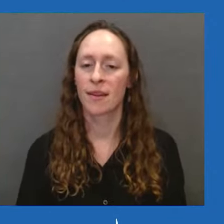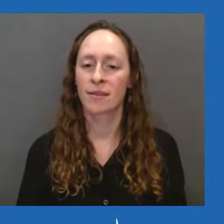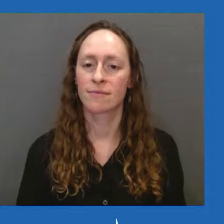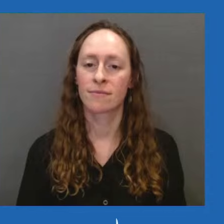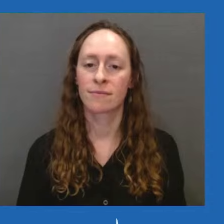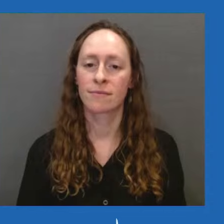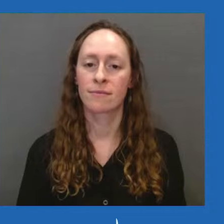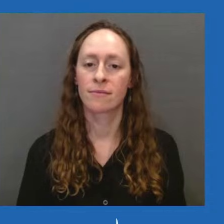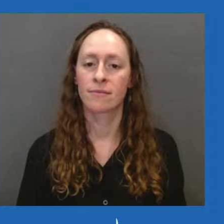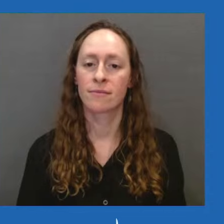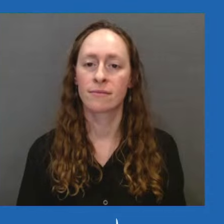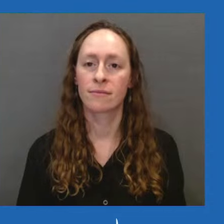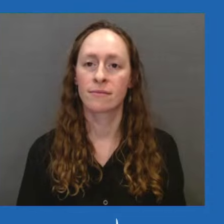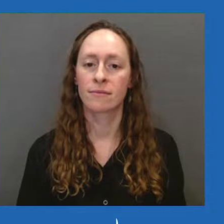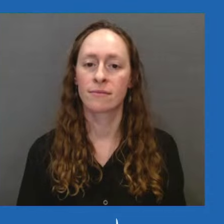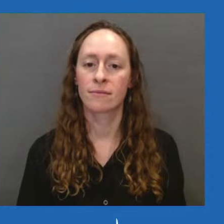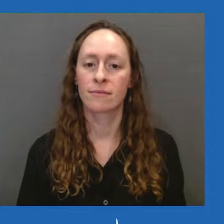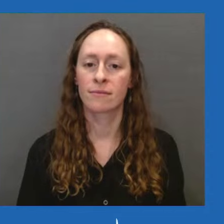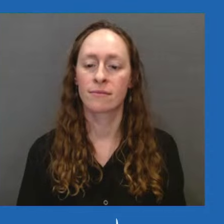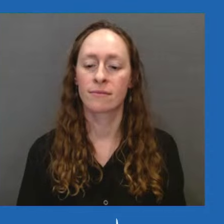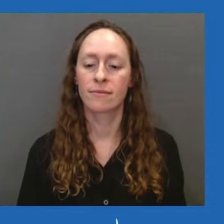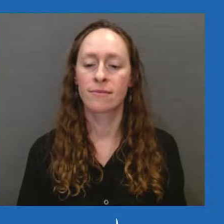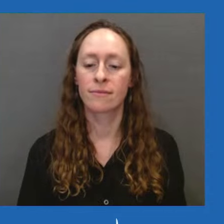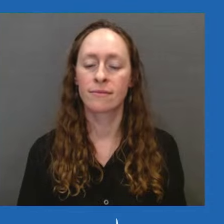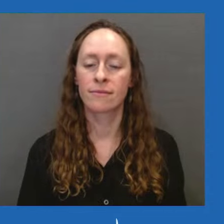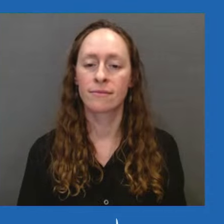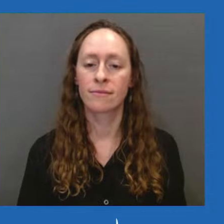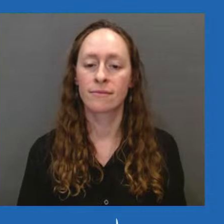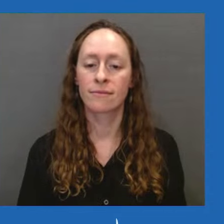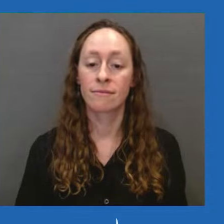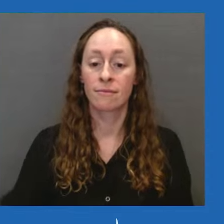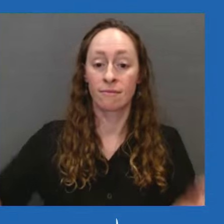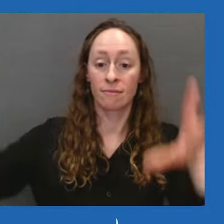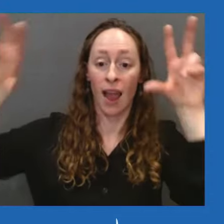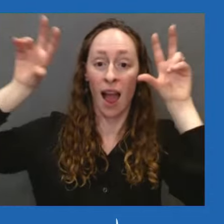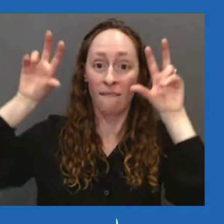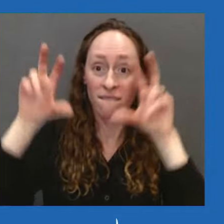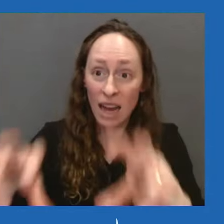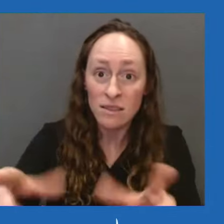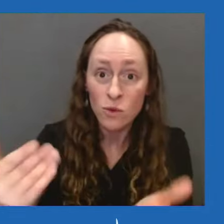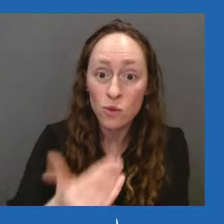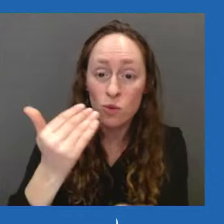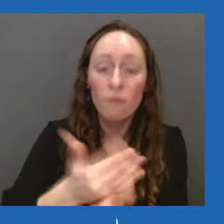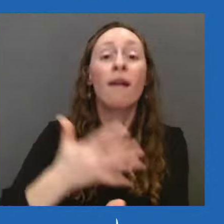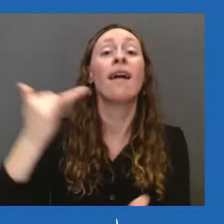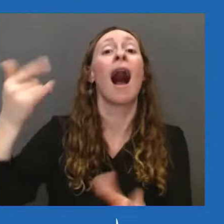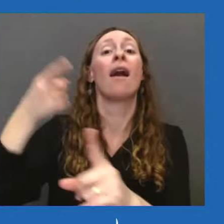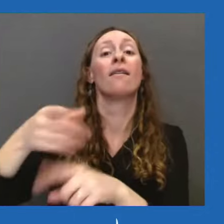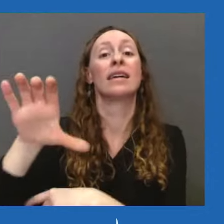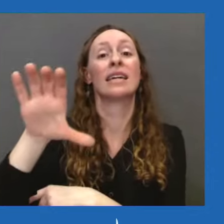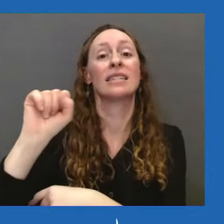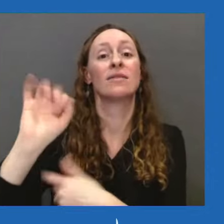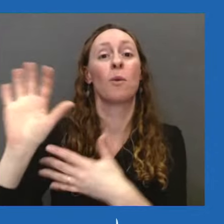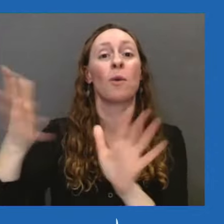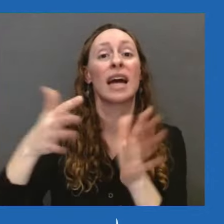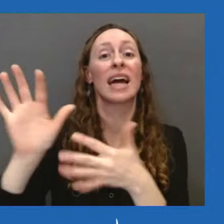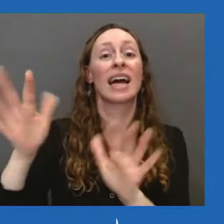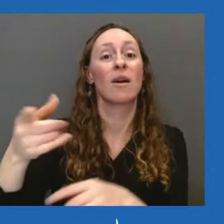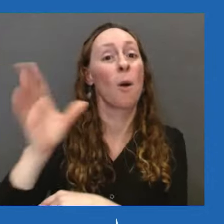Wind recently announced its employees will receive an end-of-year bonuses as well. It -- you can clap for that, man.